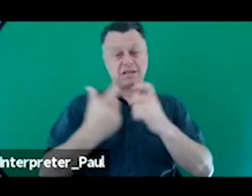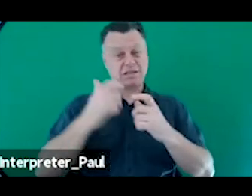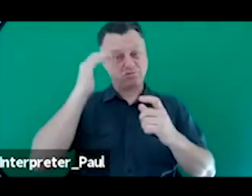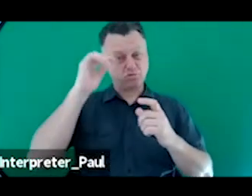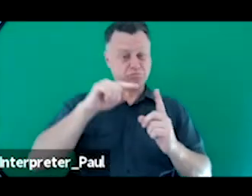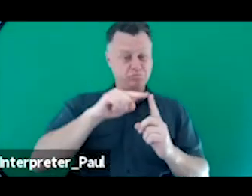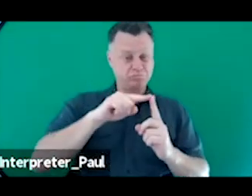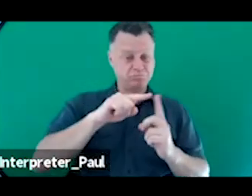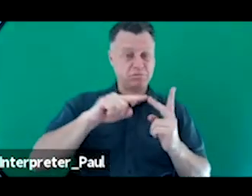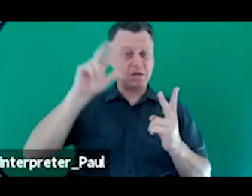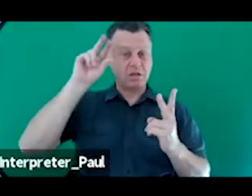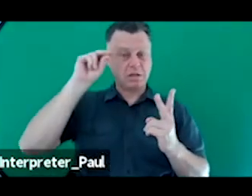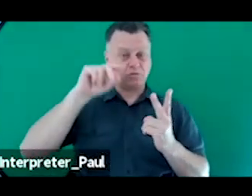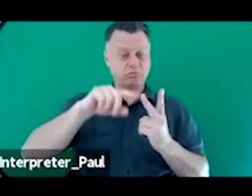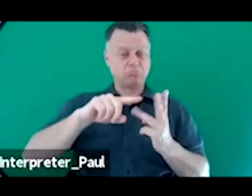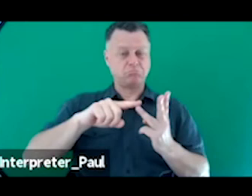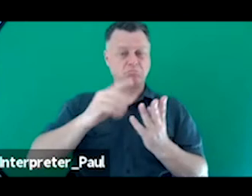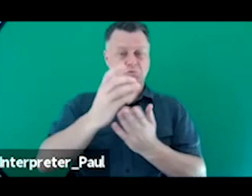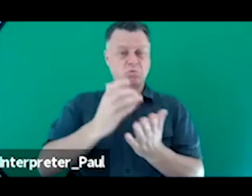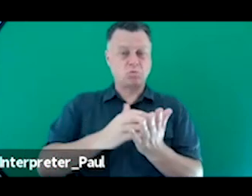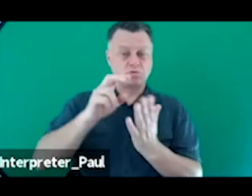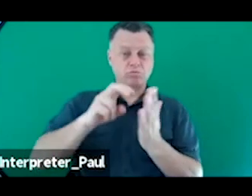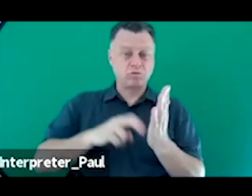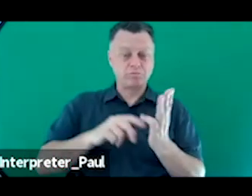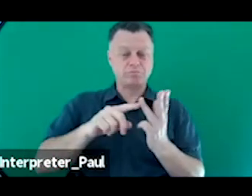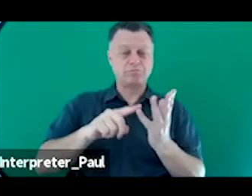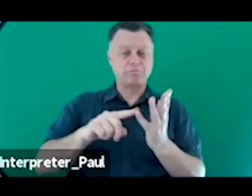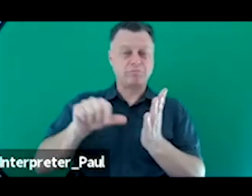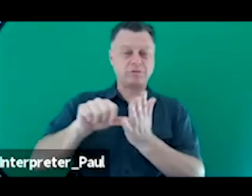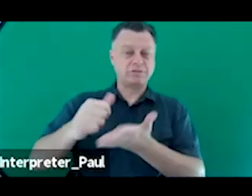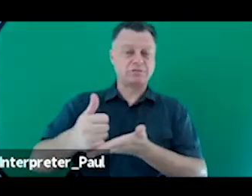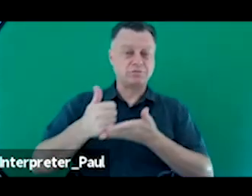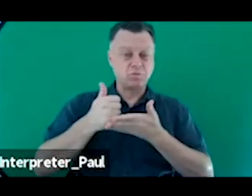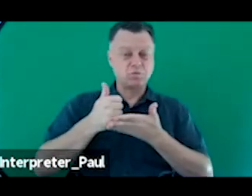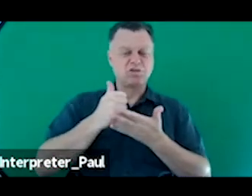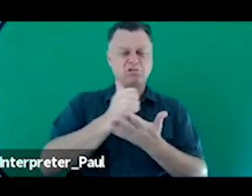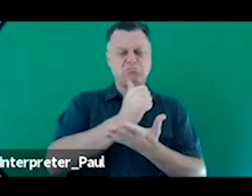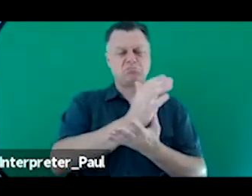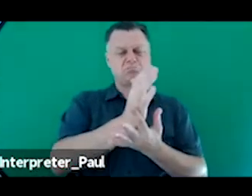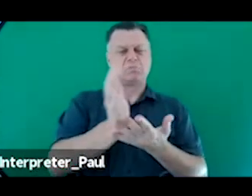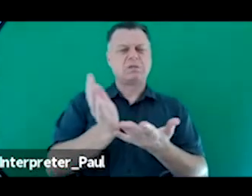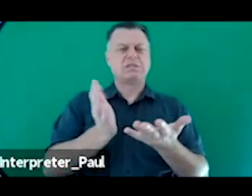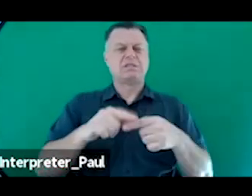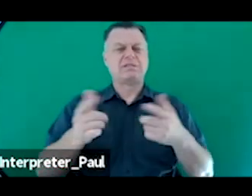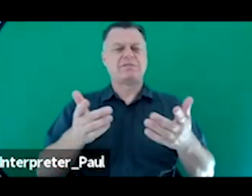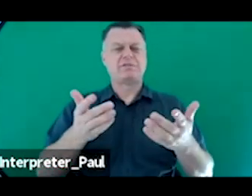With registration? With financial aid? With all of the different services that we offer, tutoring,